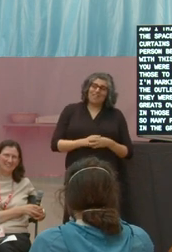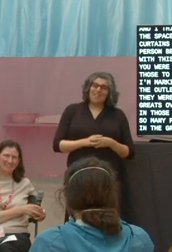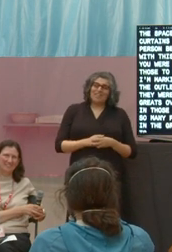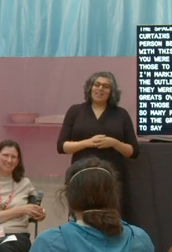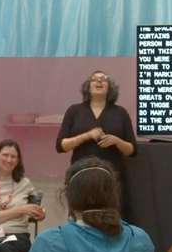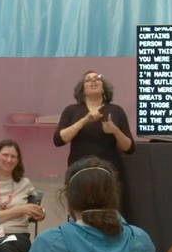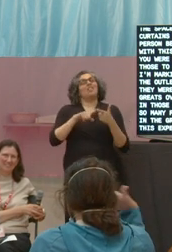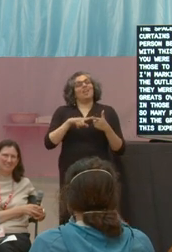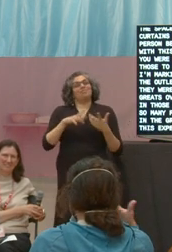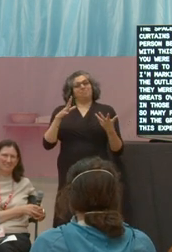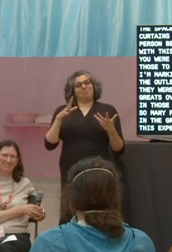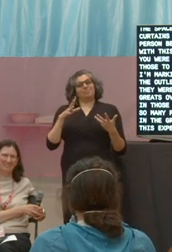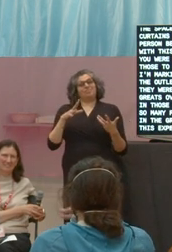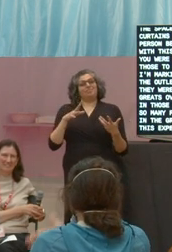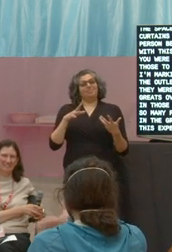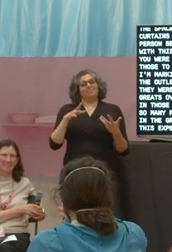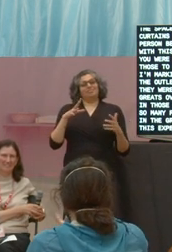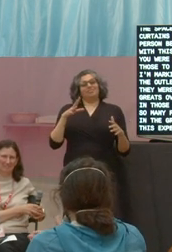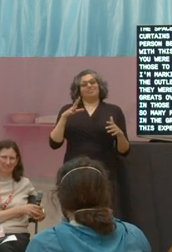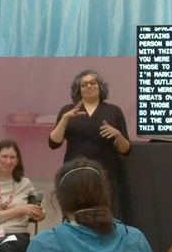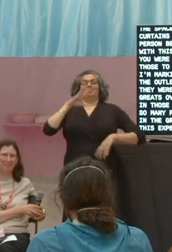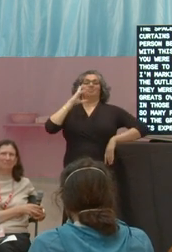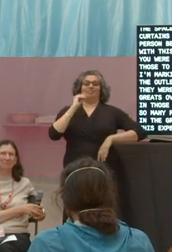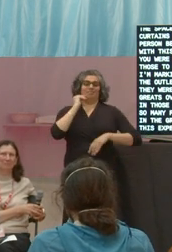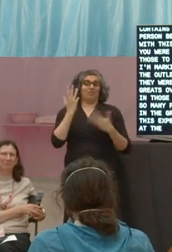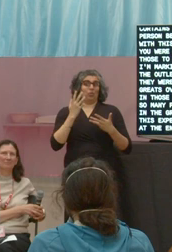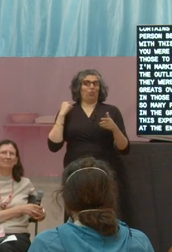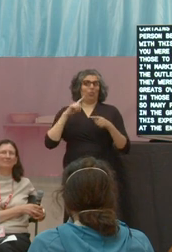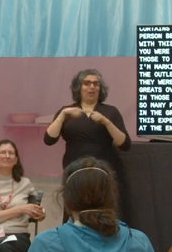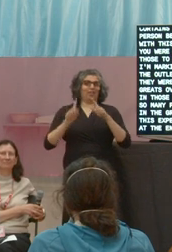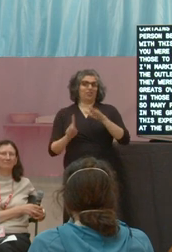experience, as I often do at the when I come at the end, where I